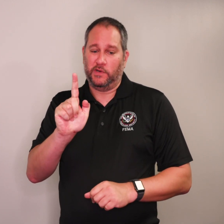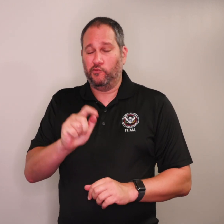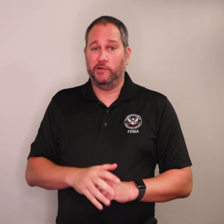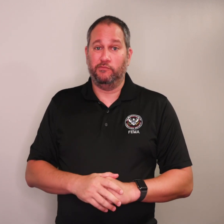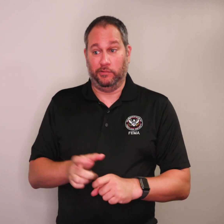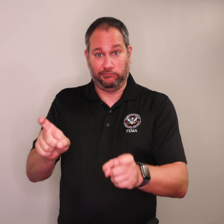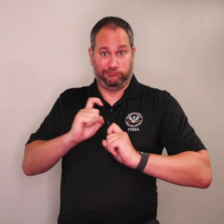2021